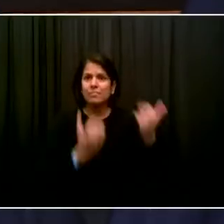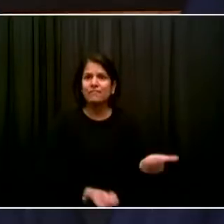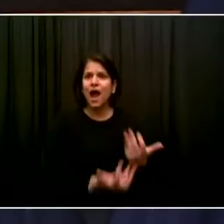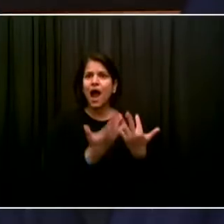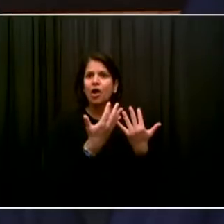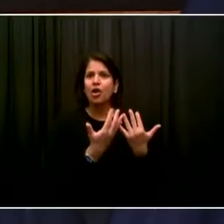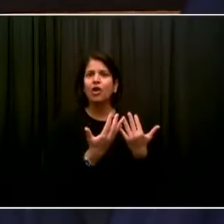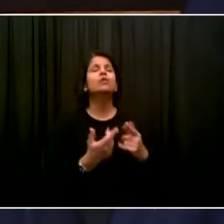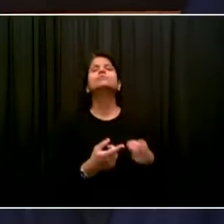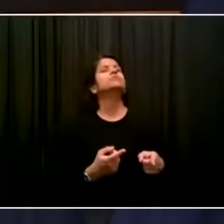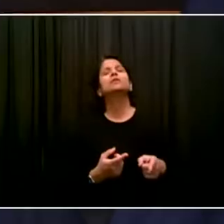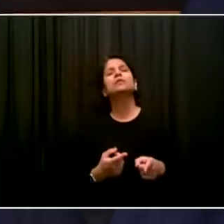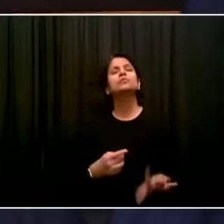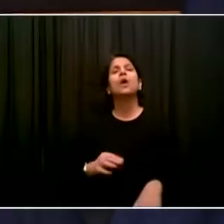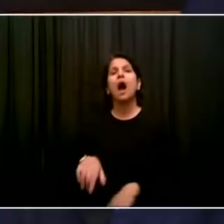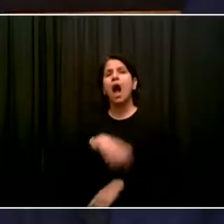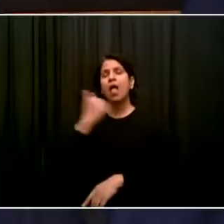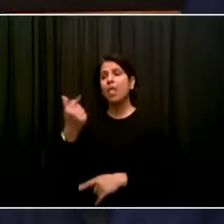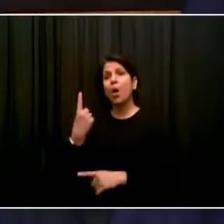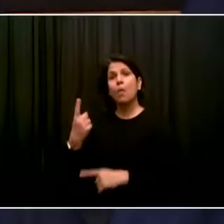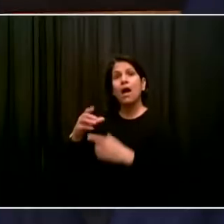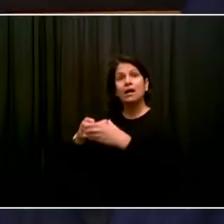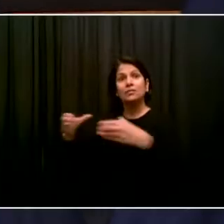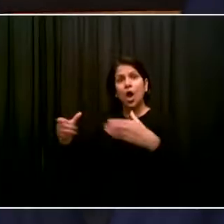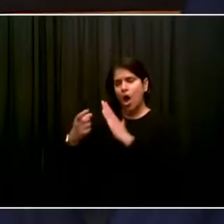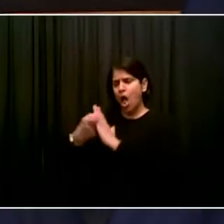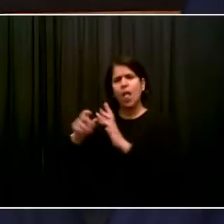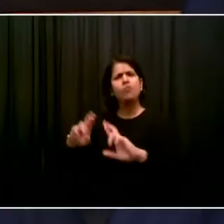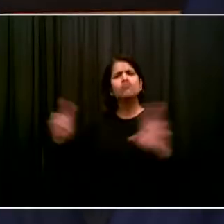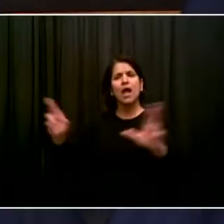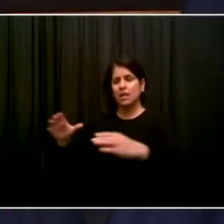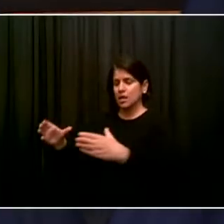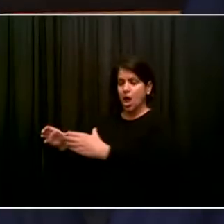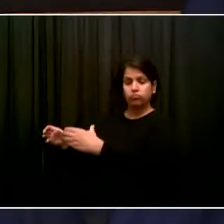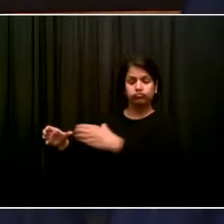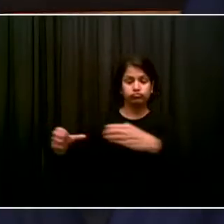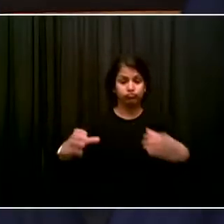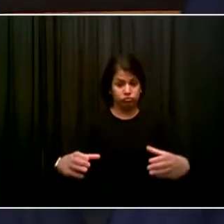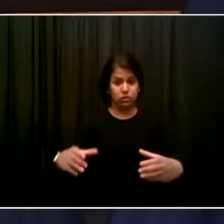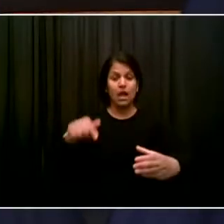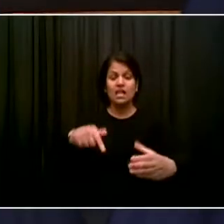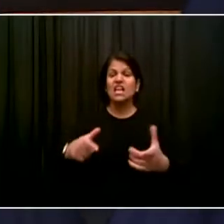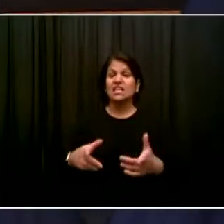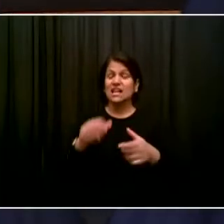FAMILIES SO WE DON'T HAVE A TRAGEDY OF THIS PROPORTION. IT STARTS WITH SUPPLYING THE RIGHT